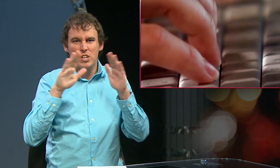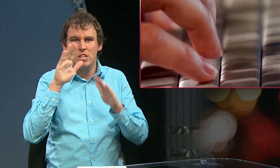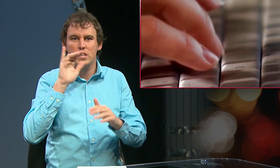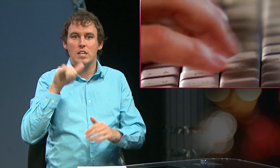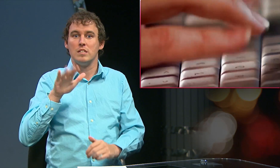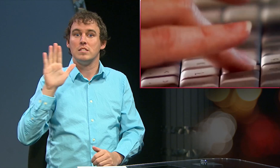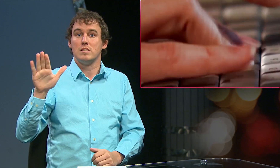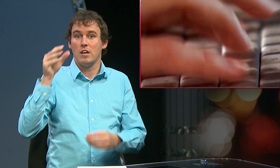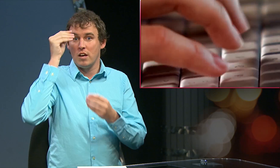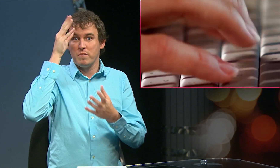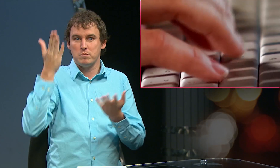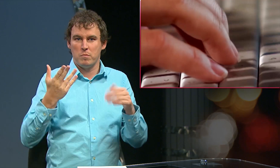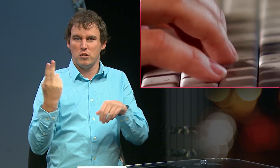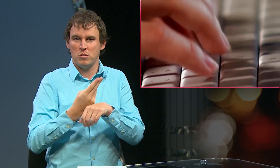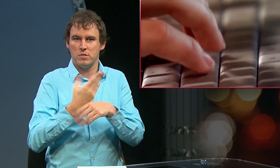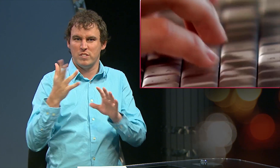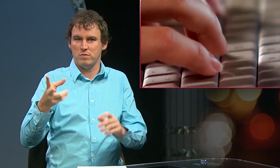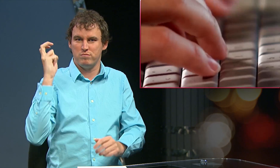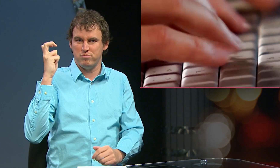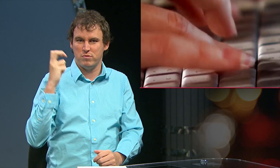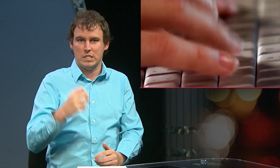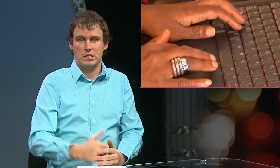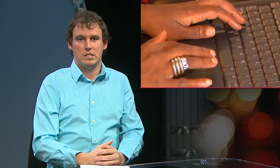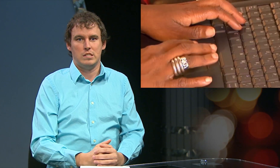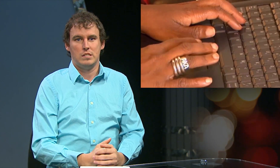MAY HAVE ALREADY BEEN TAKEN AND USED ILLEGALLY.